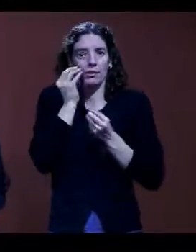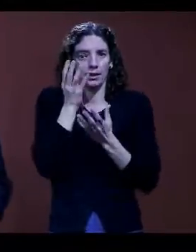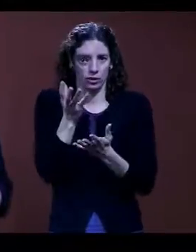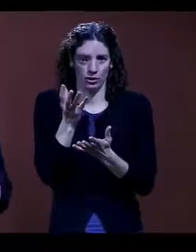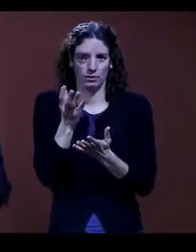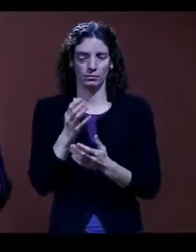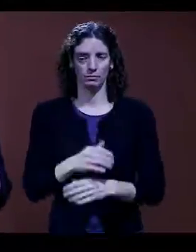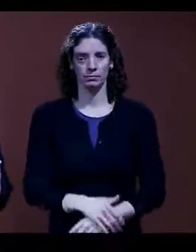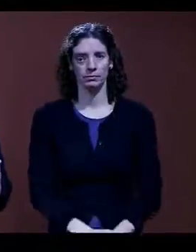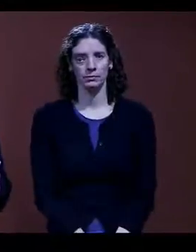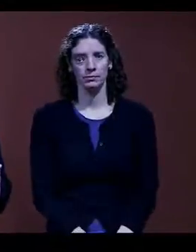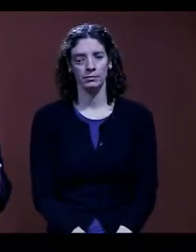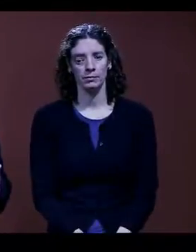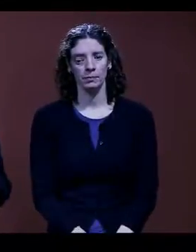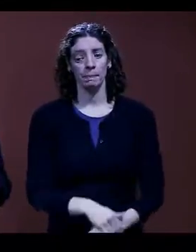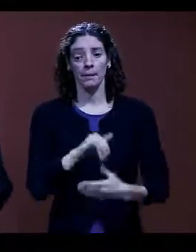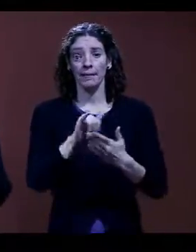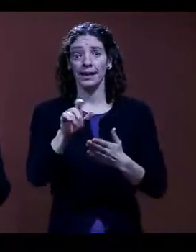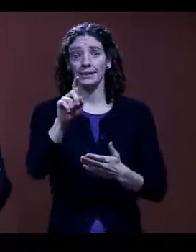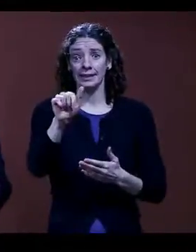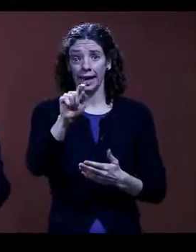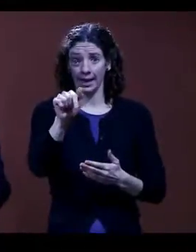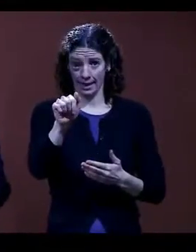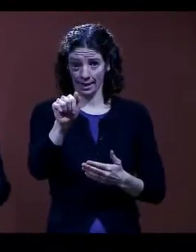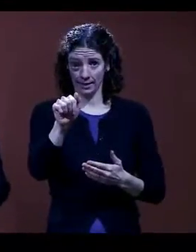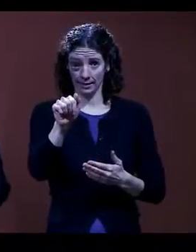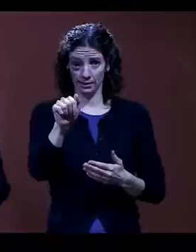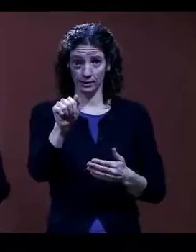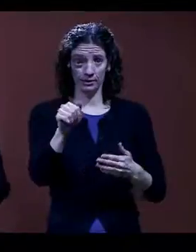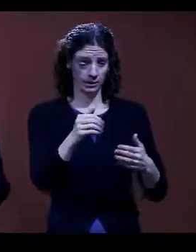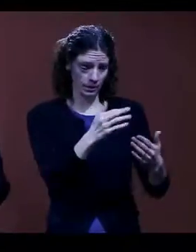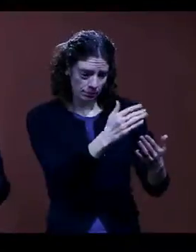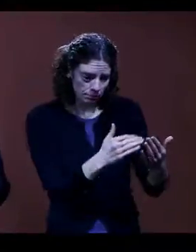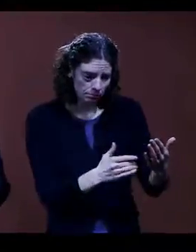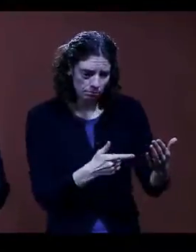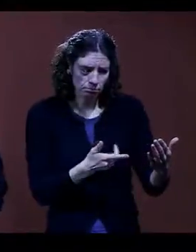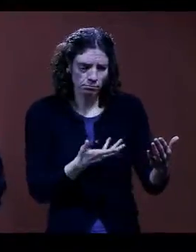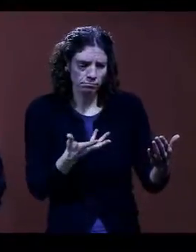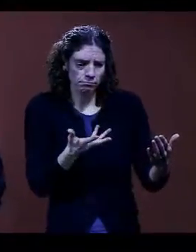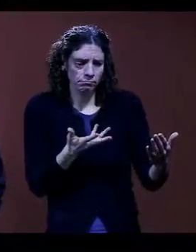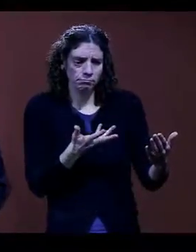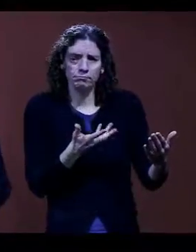What do these data tell us? That's the question you should be asking as a stakeholder group.